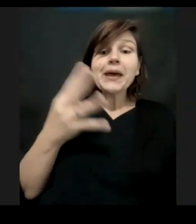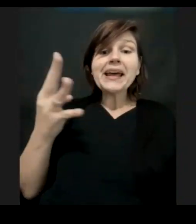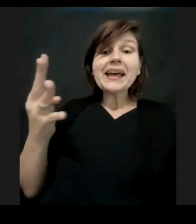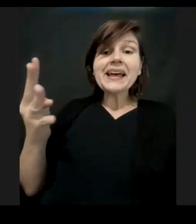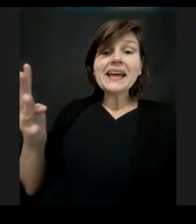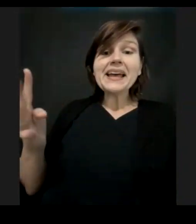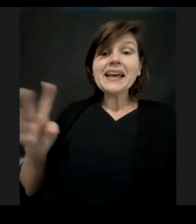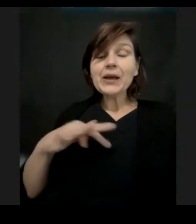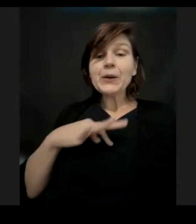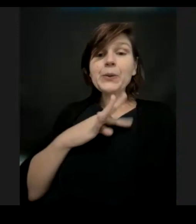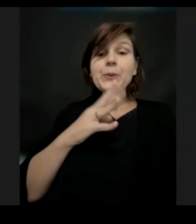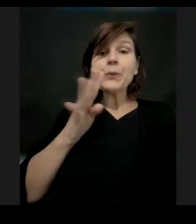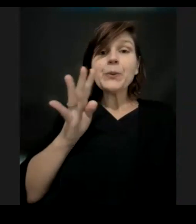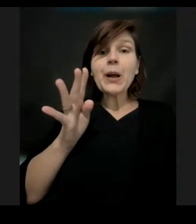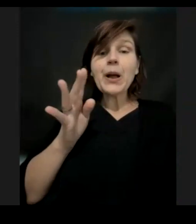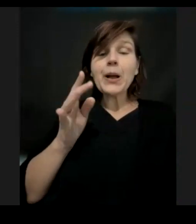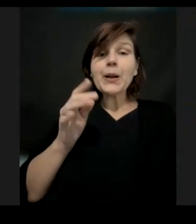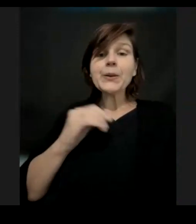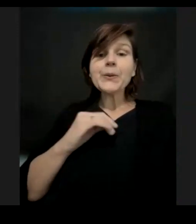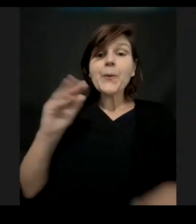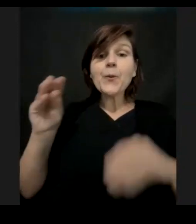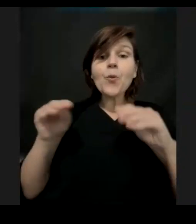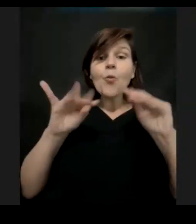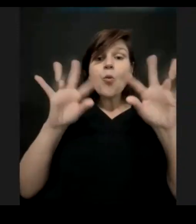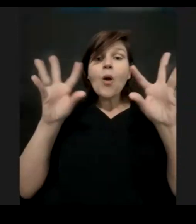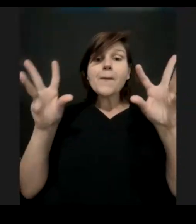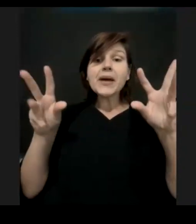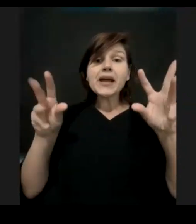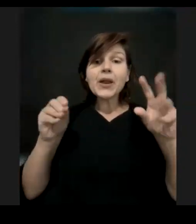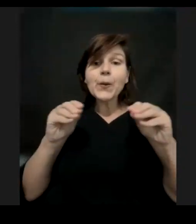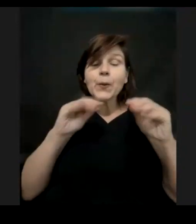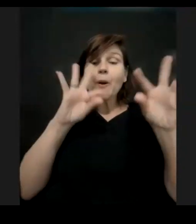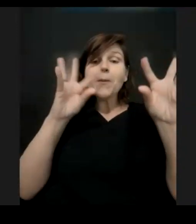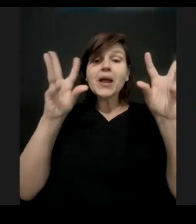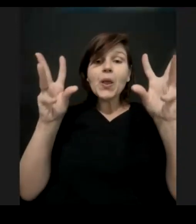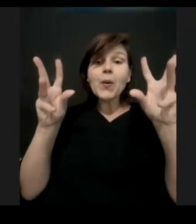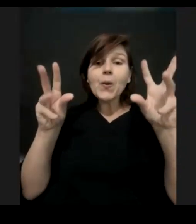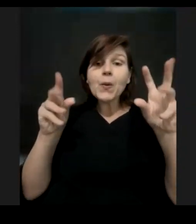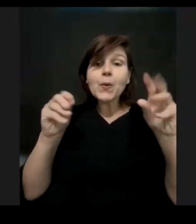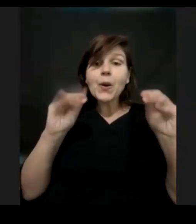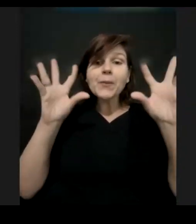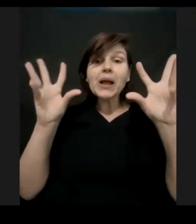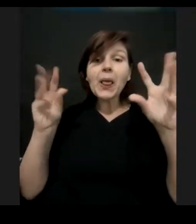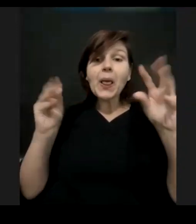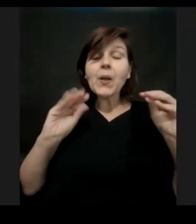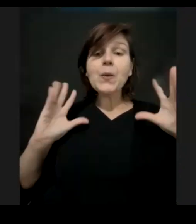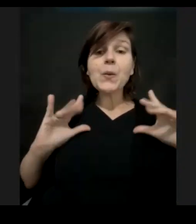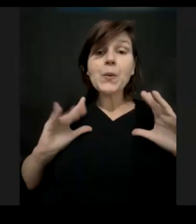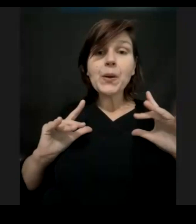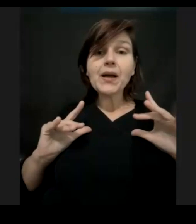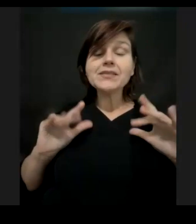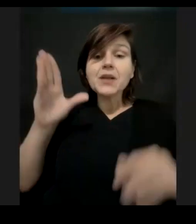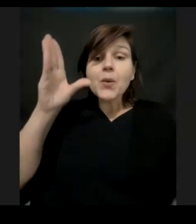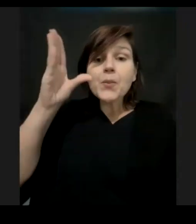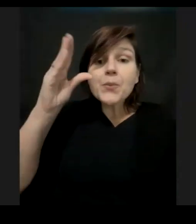Whoop-a-dee-doo! Whoop-a-dee-doo! Whoop-a-dee-doo! Whoop-a-dee-doo, doo, doo! Boys and girls, my name’s been…